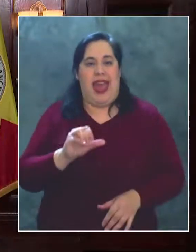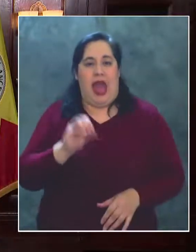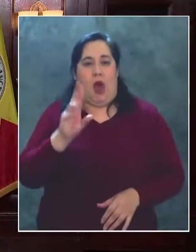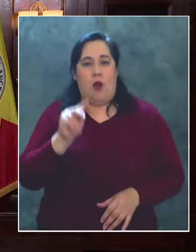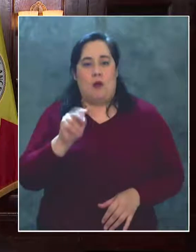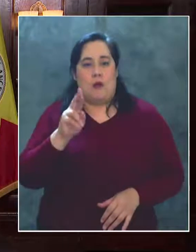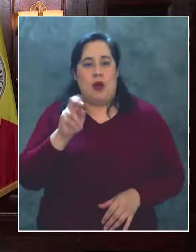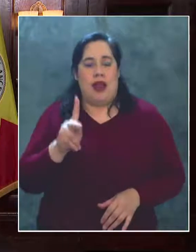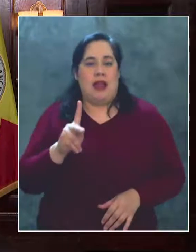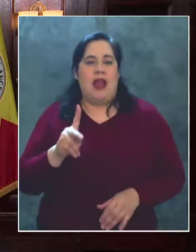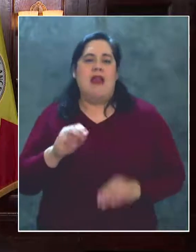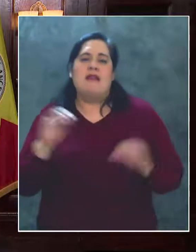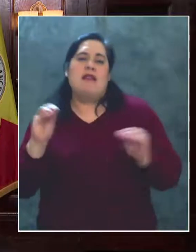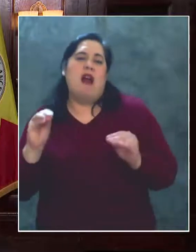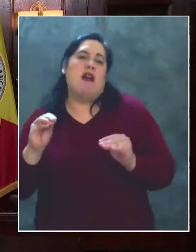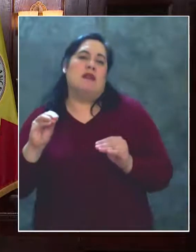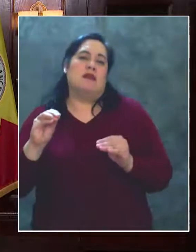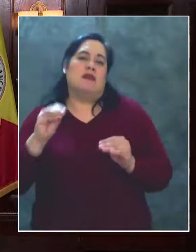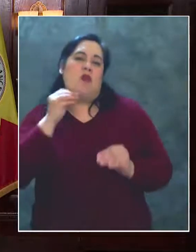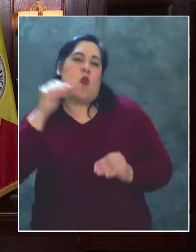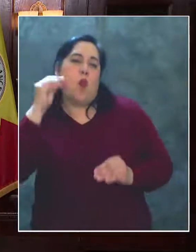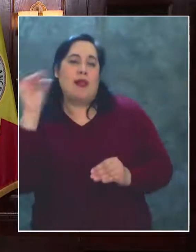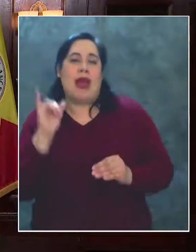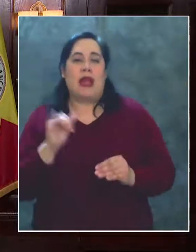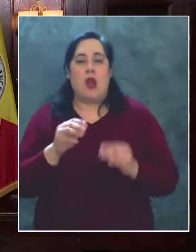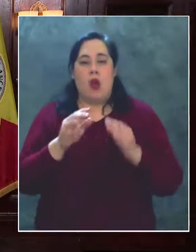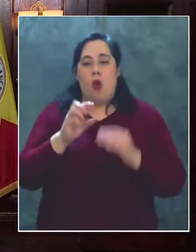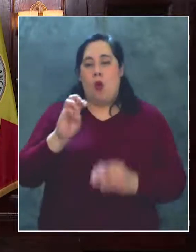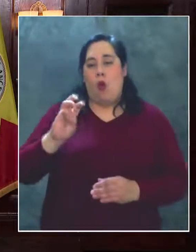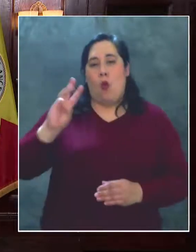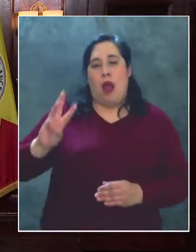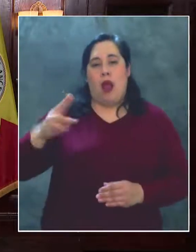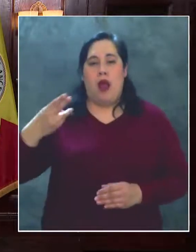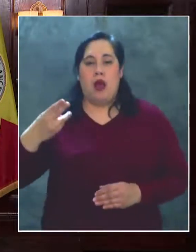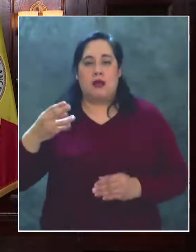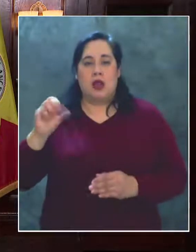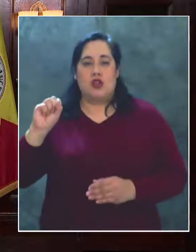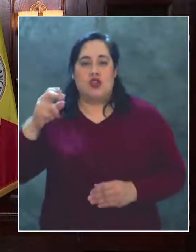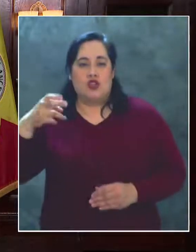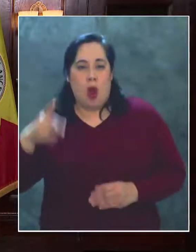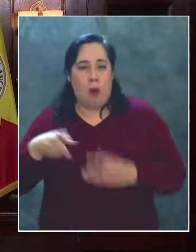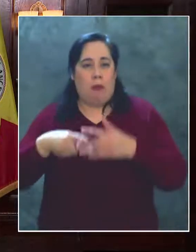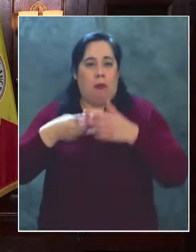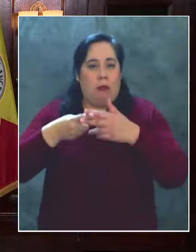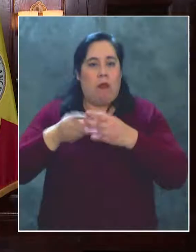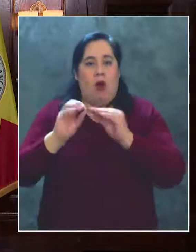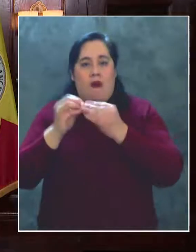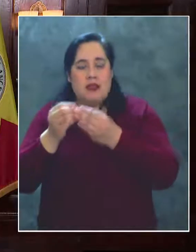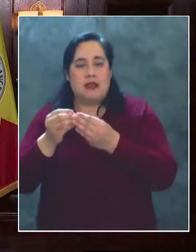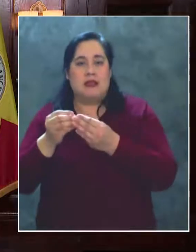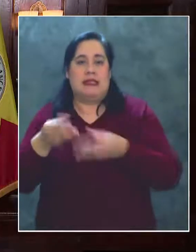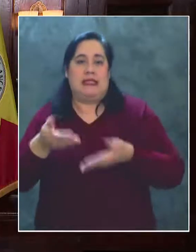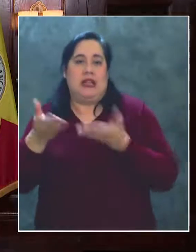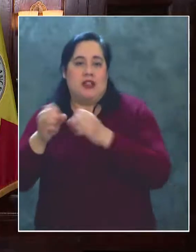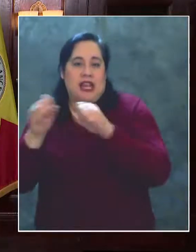LOS ANGELES, PLACES LIKE WAREHOUSES AND SHOP STATIONS AND LAX.